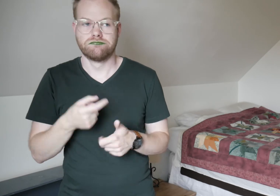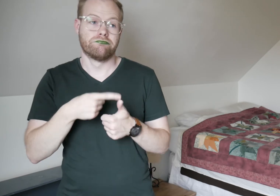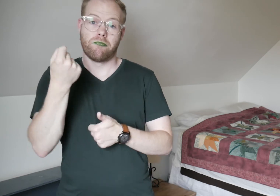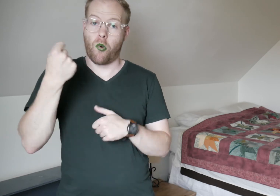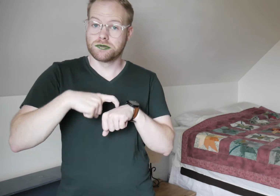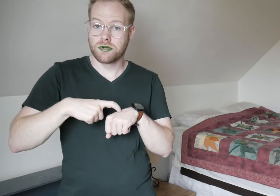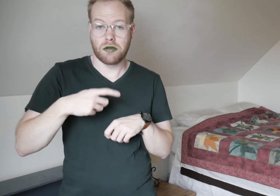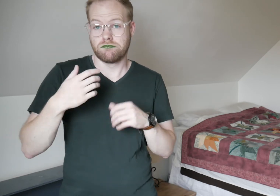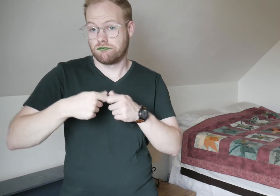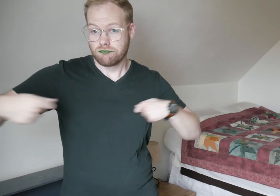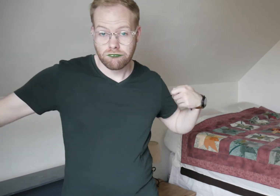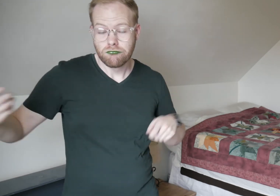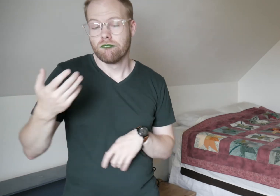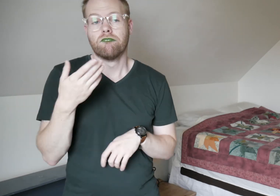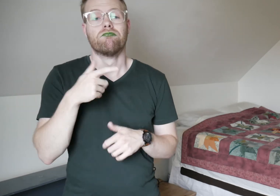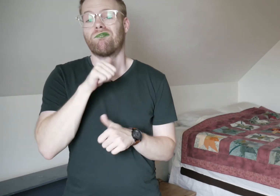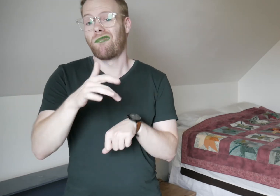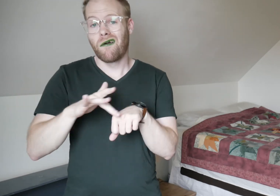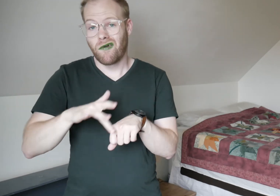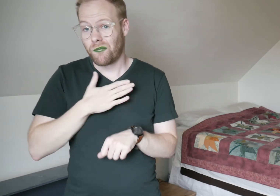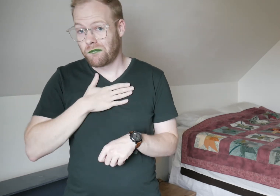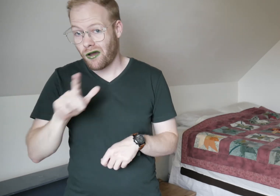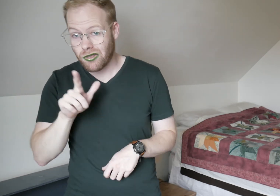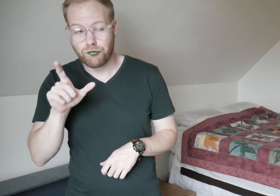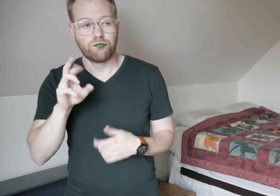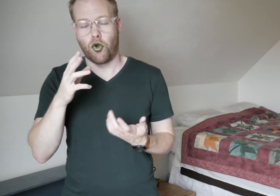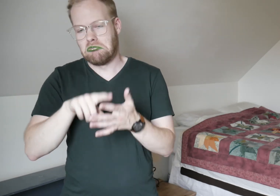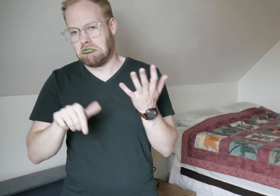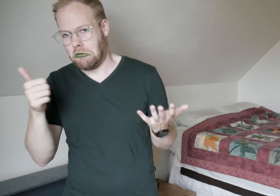the hold time is too long, it’s not available at my library, or others.